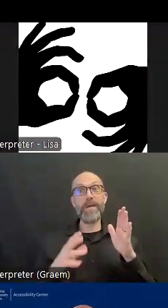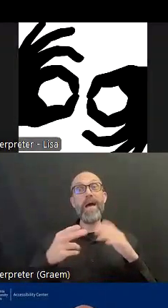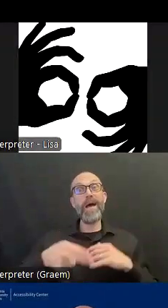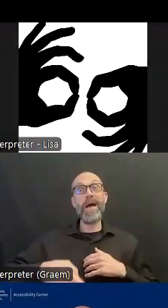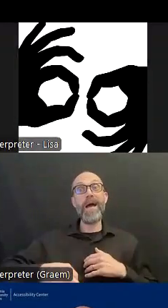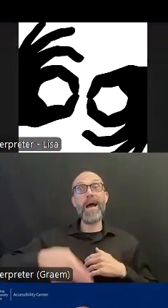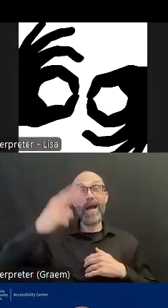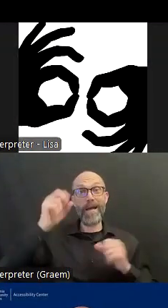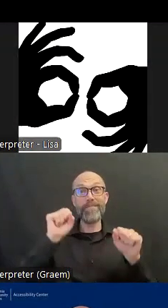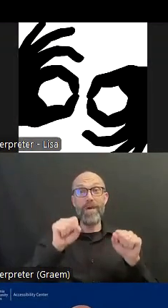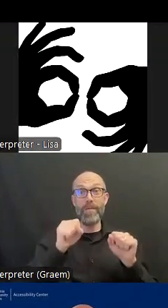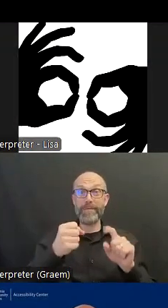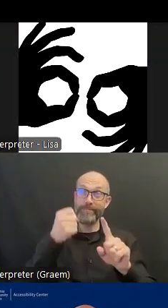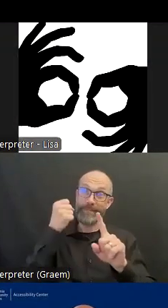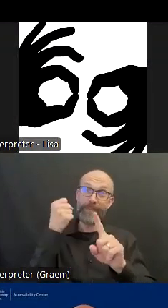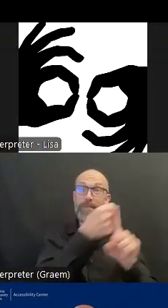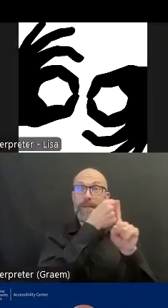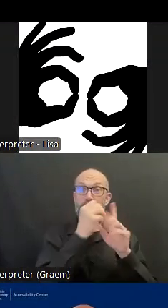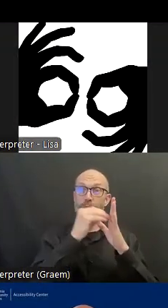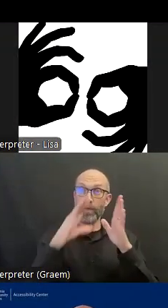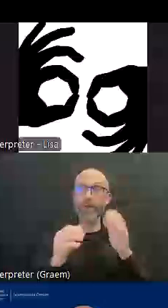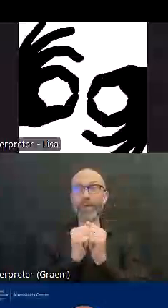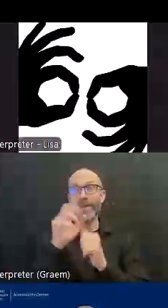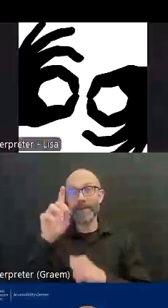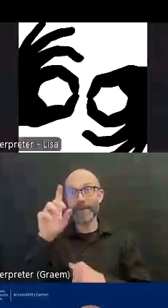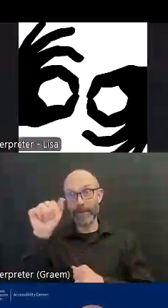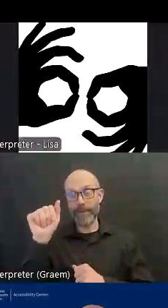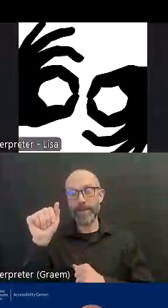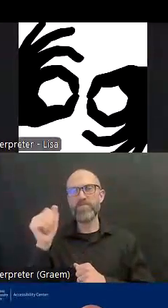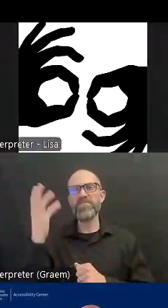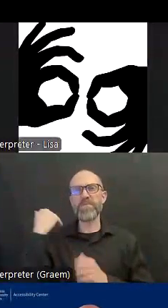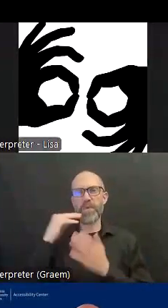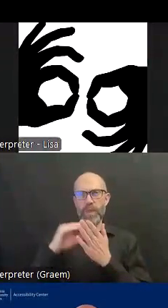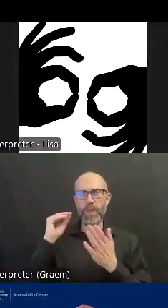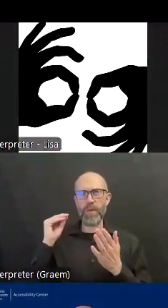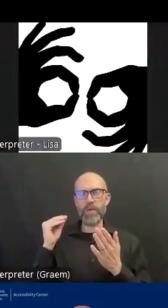of impacting students with disabilities. As we learned earlier today, only 5%